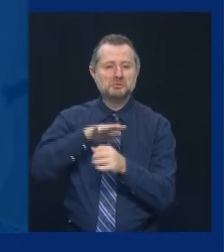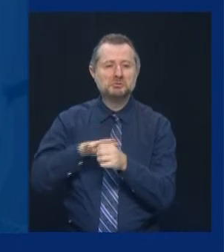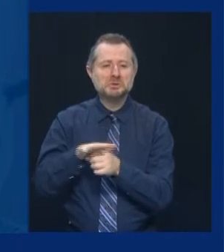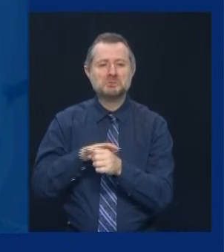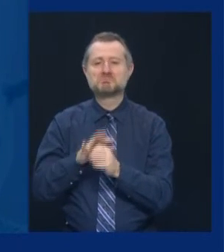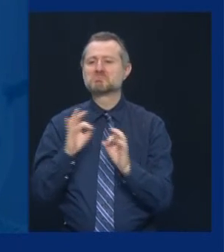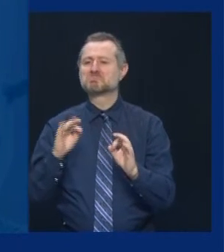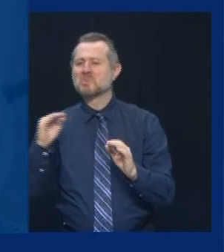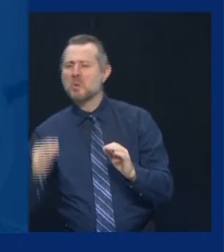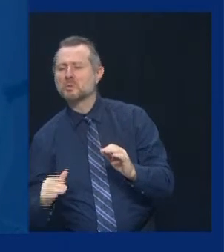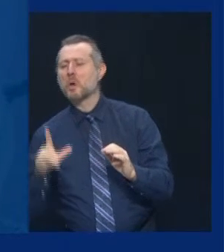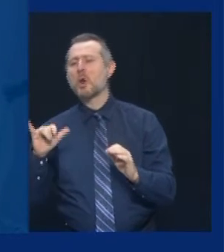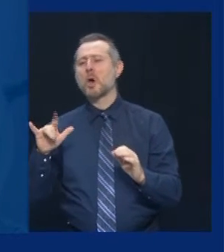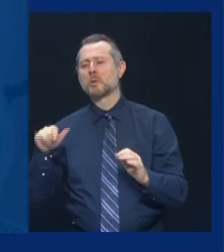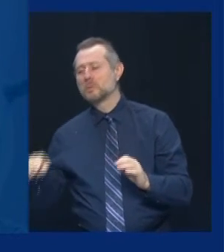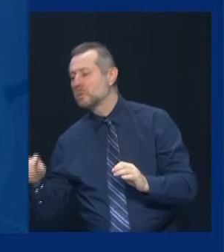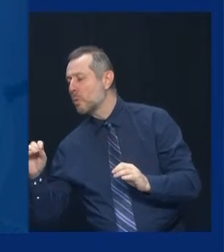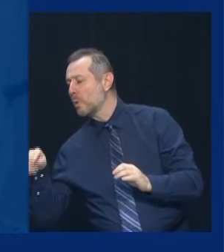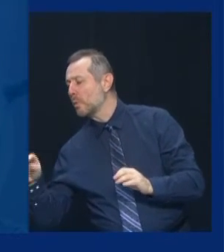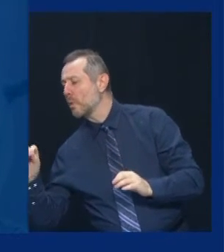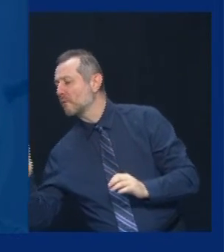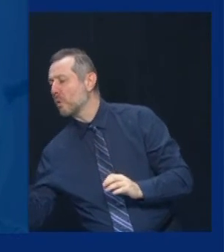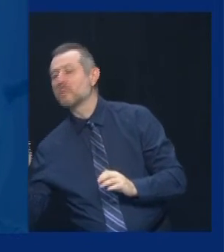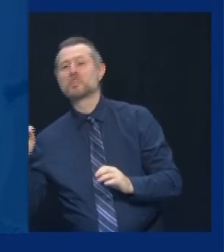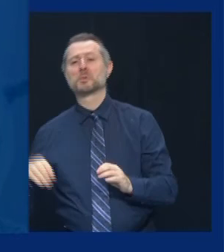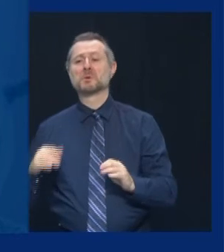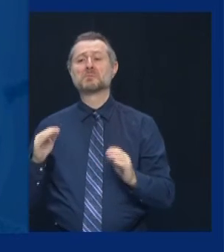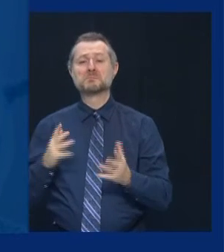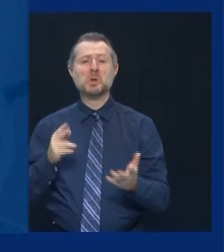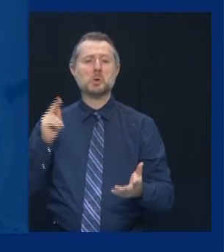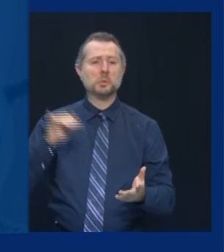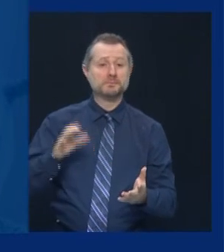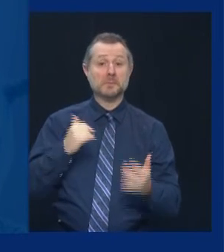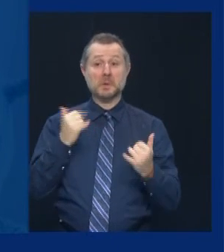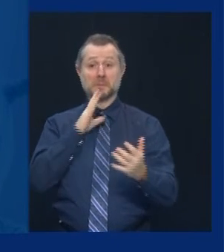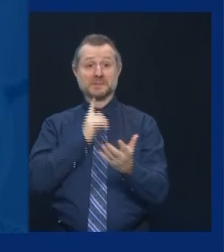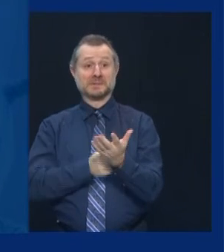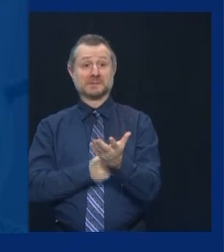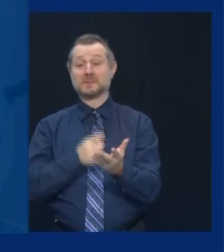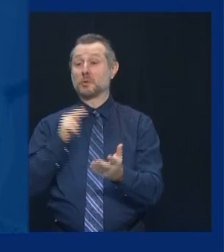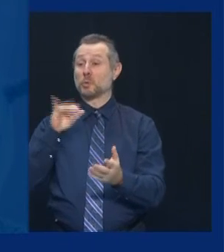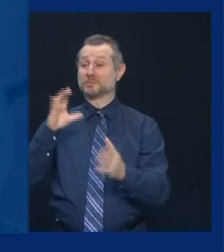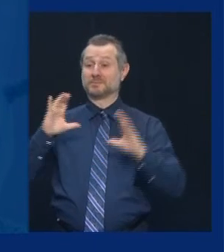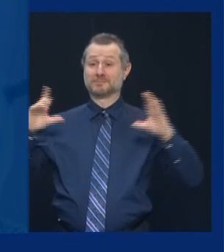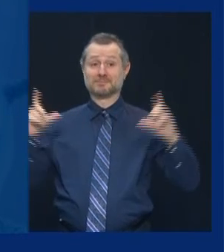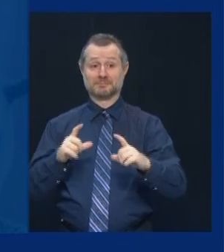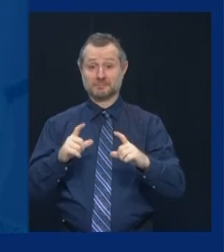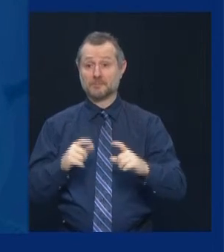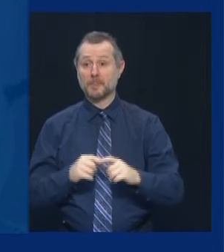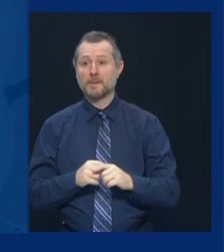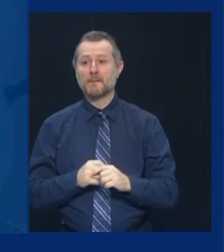CAPITAL REGION .03. LONG ISLAND .04. NEW YORK CITY .03.